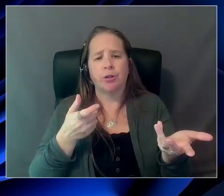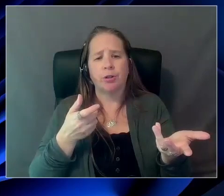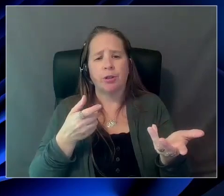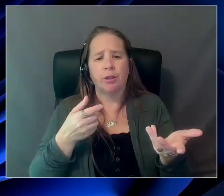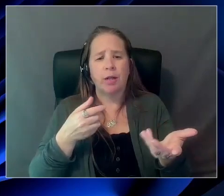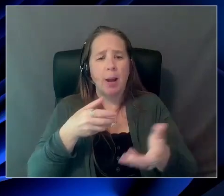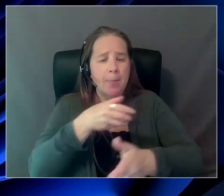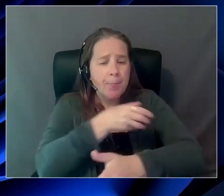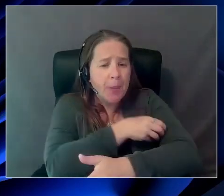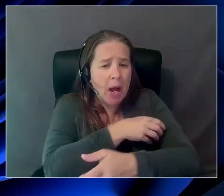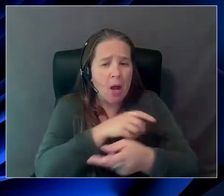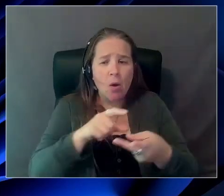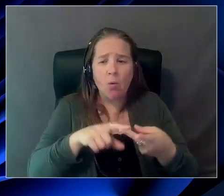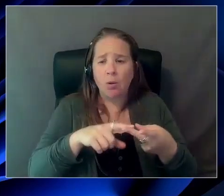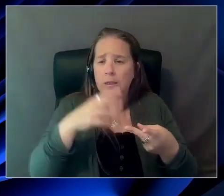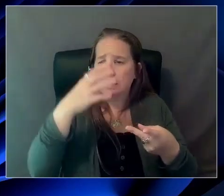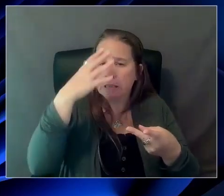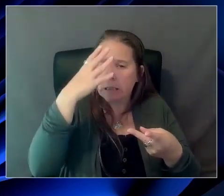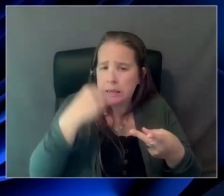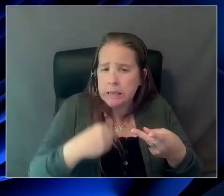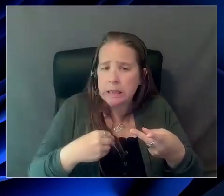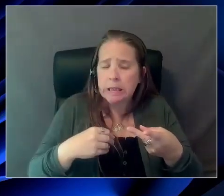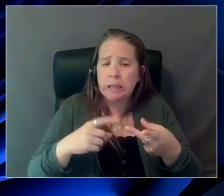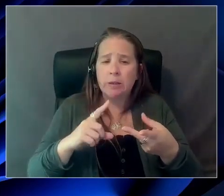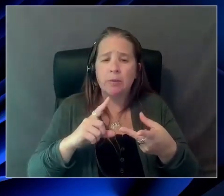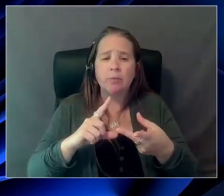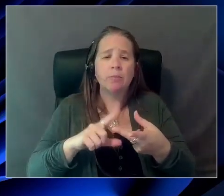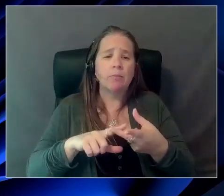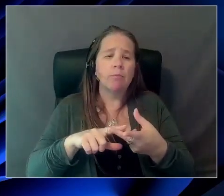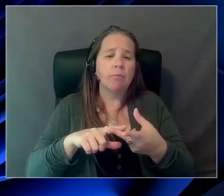if you want to put it to sleep, shutdown.